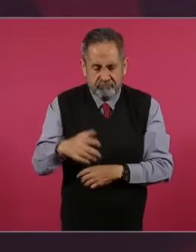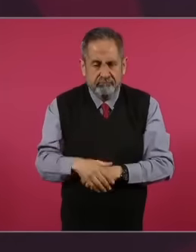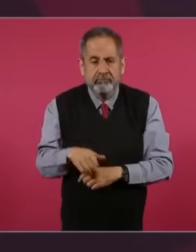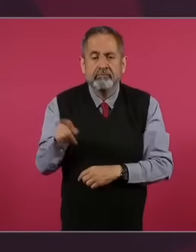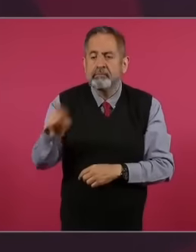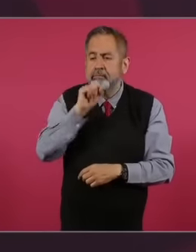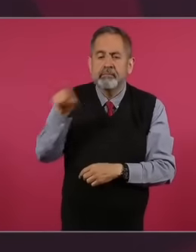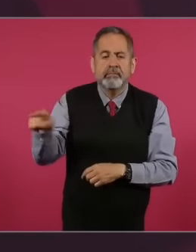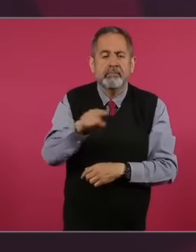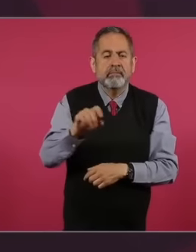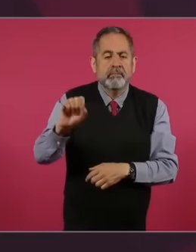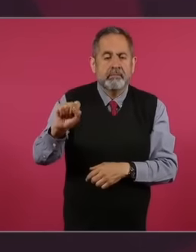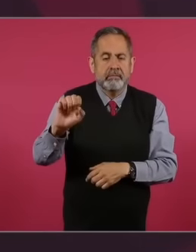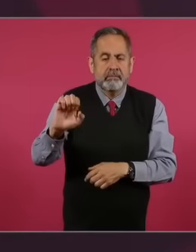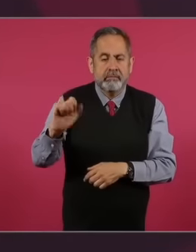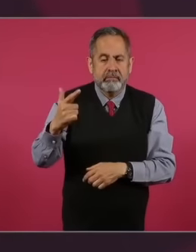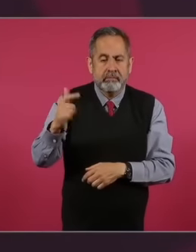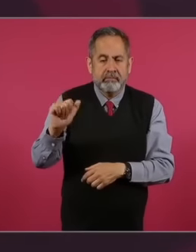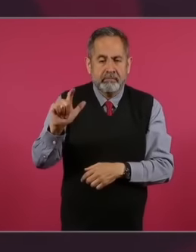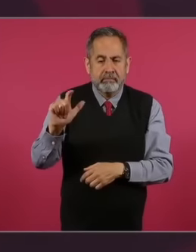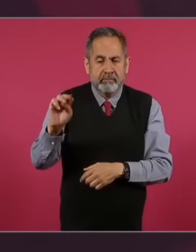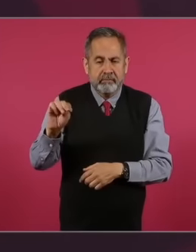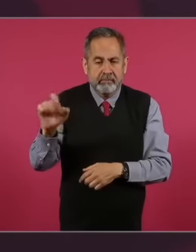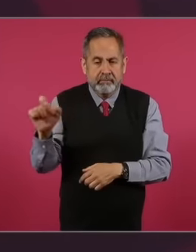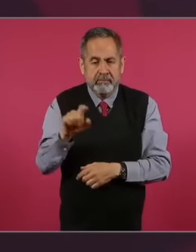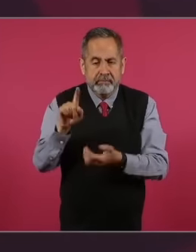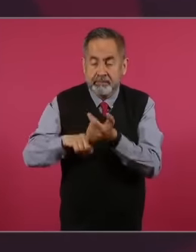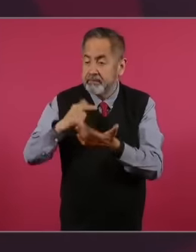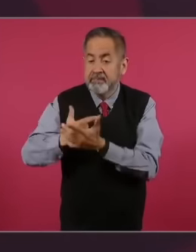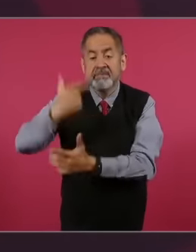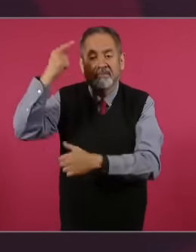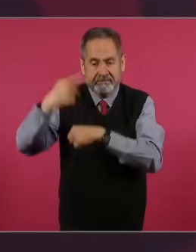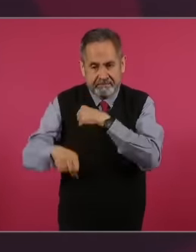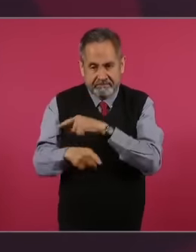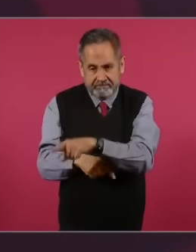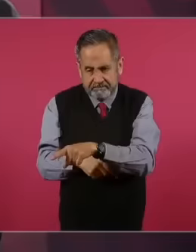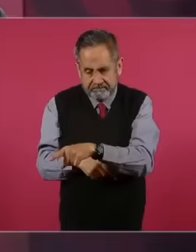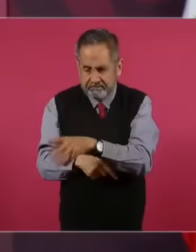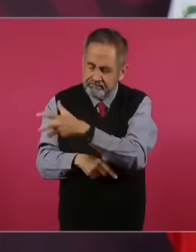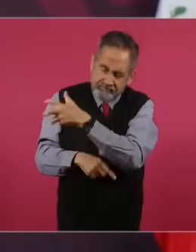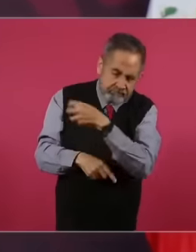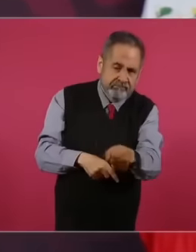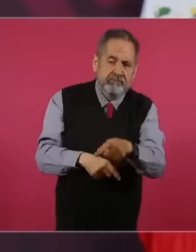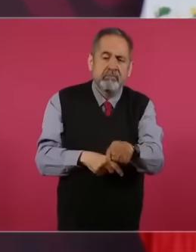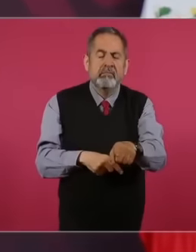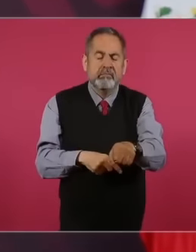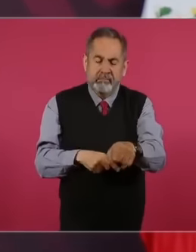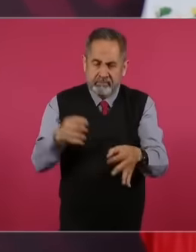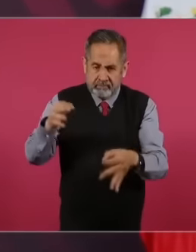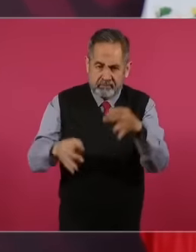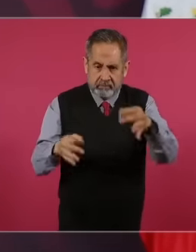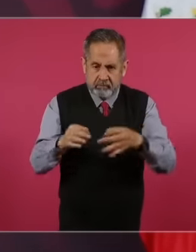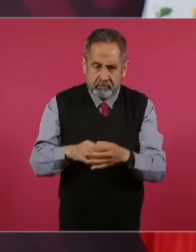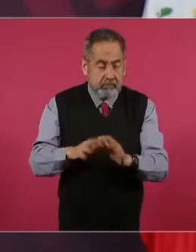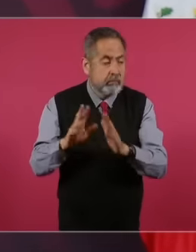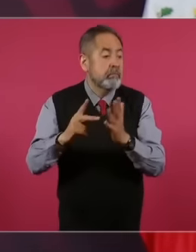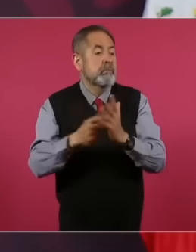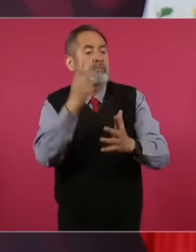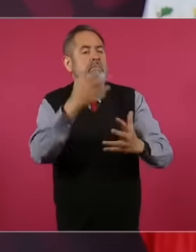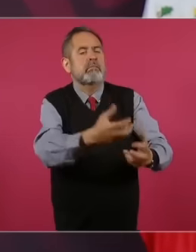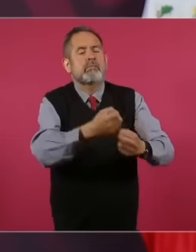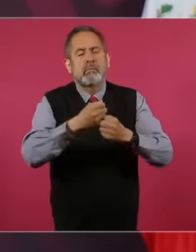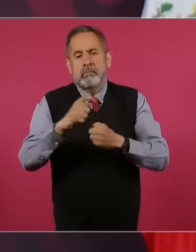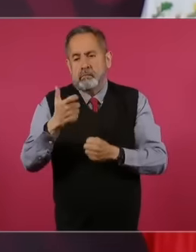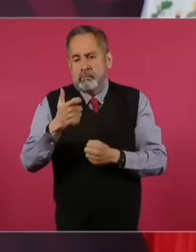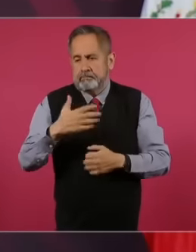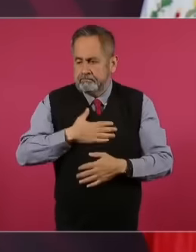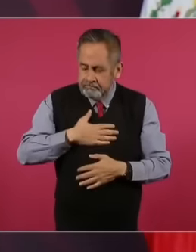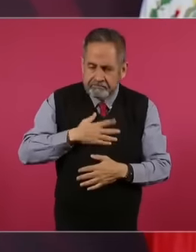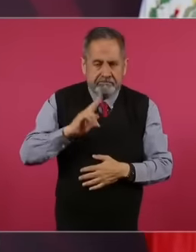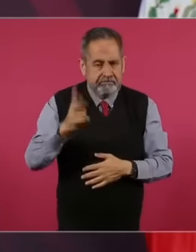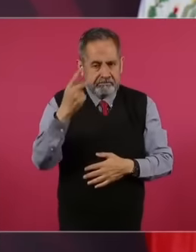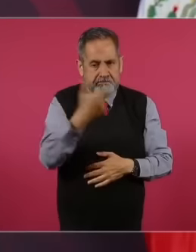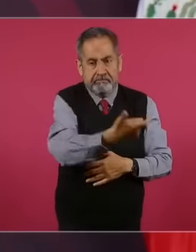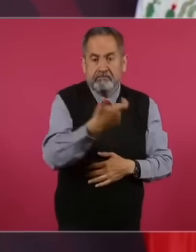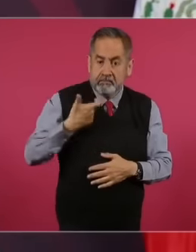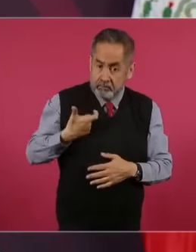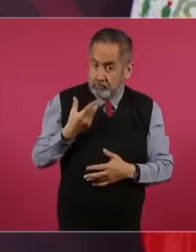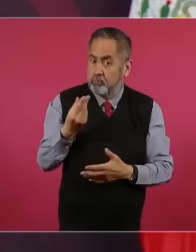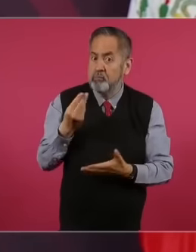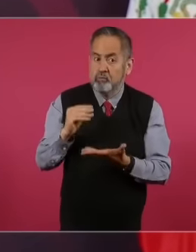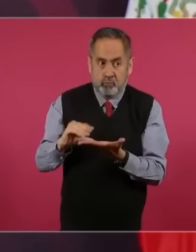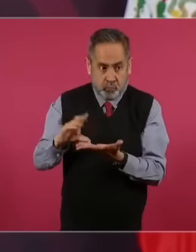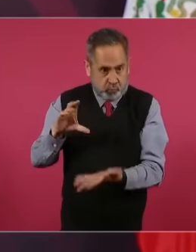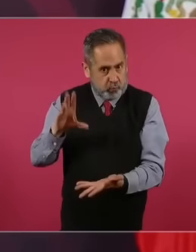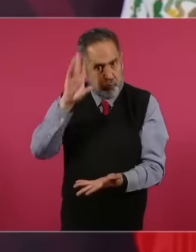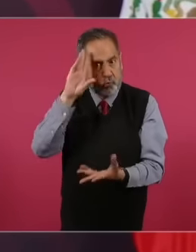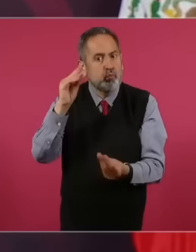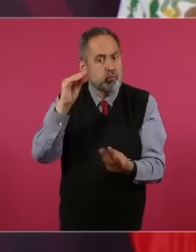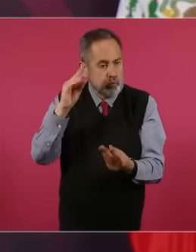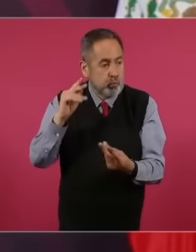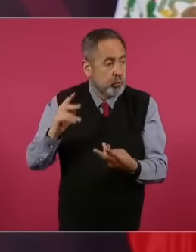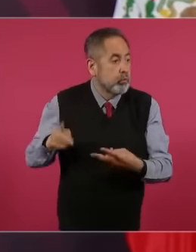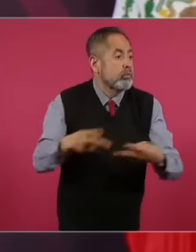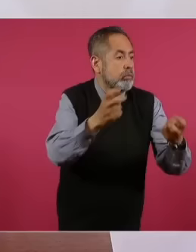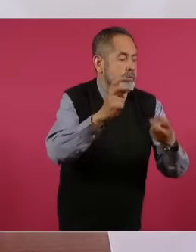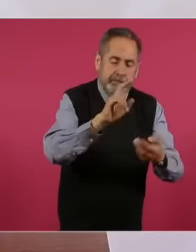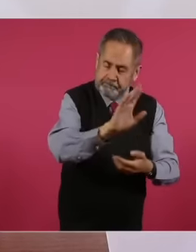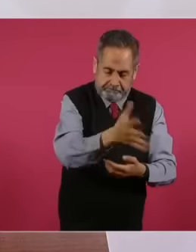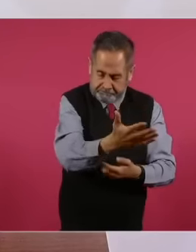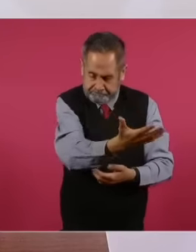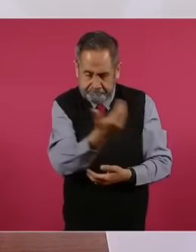Segalmex, it was possible to recover a considerable amount of money and there are